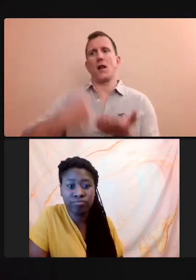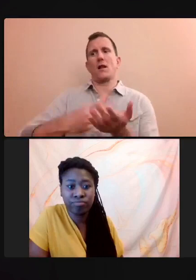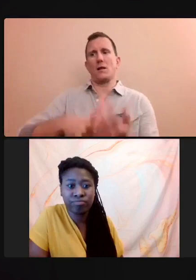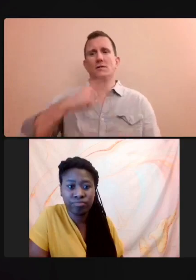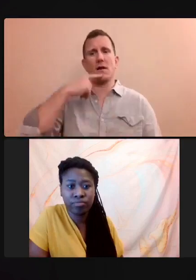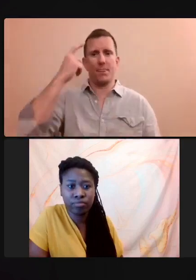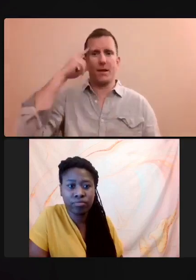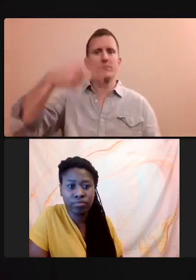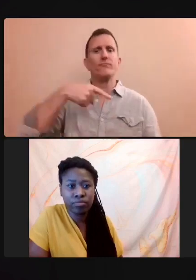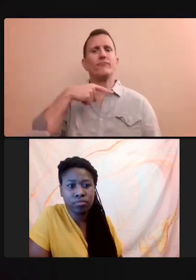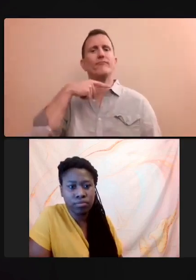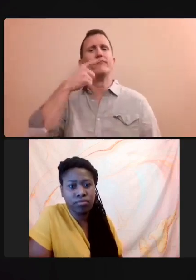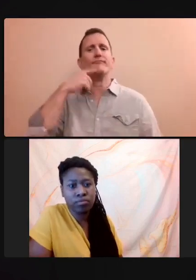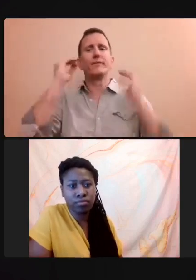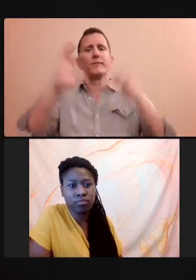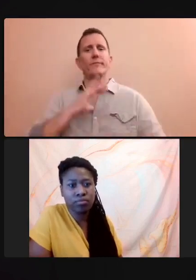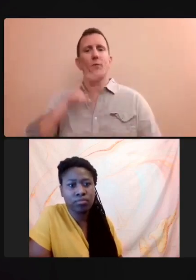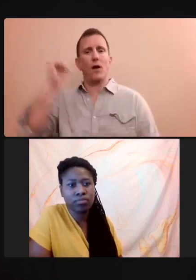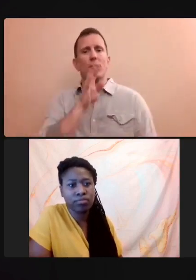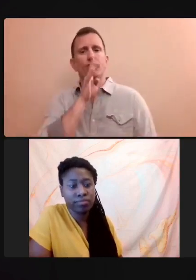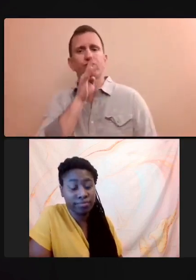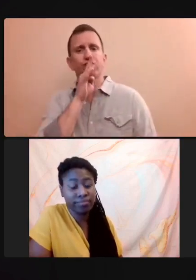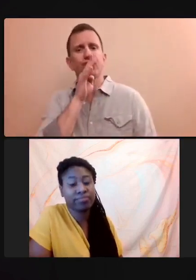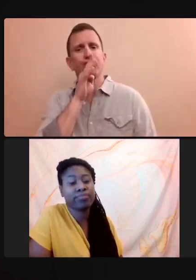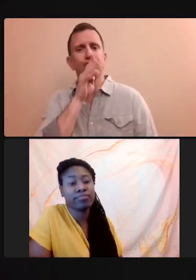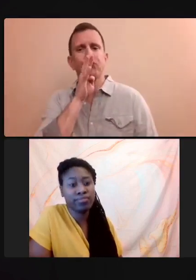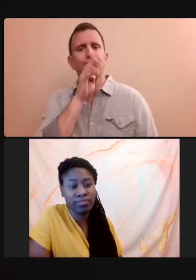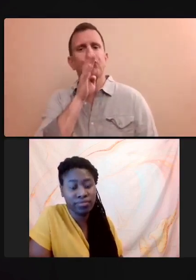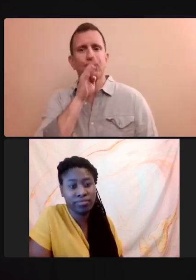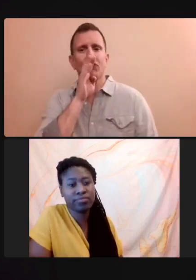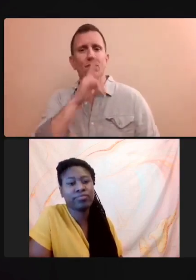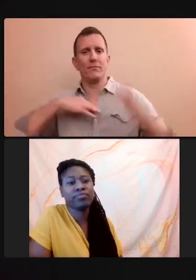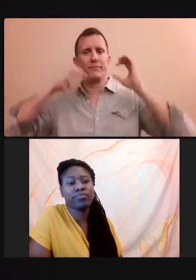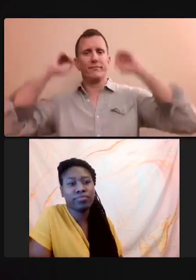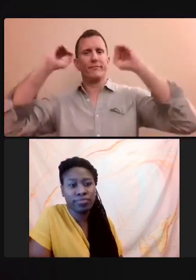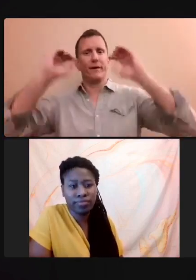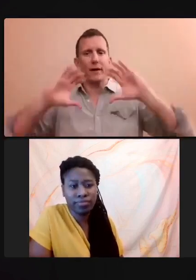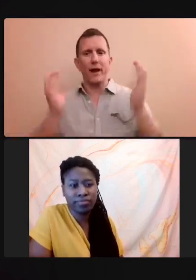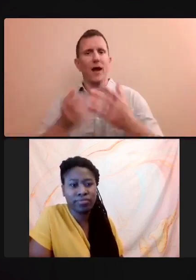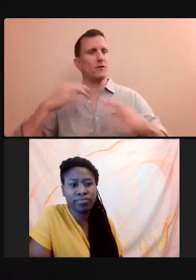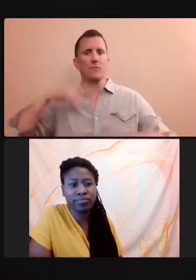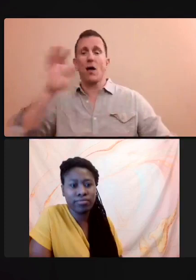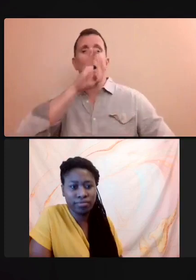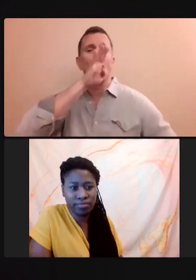So we need to work on measuring, hearing and deaf teachers with the same yardstick.